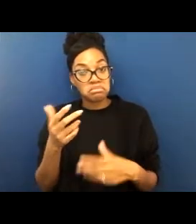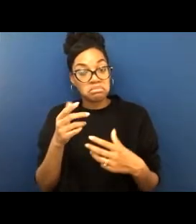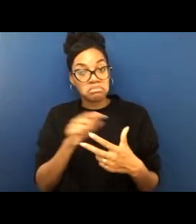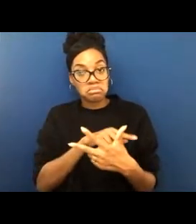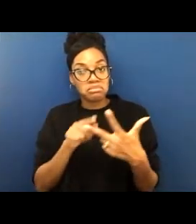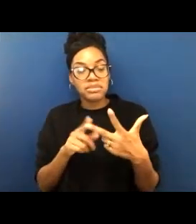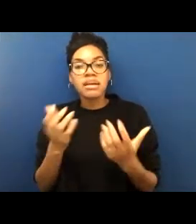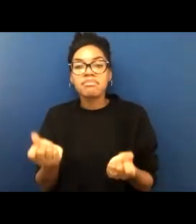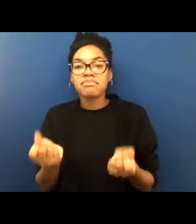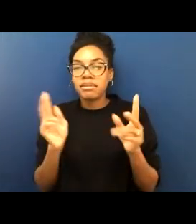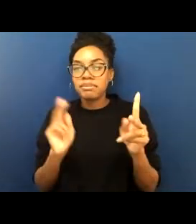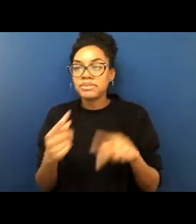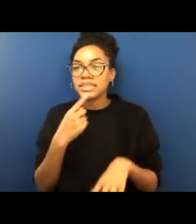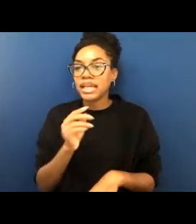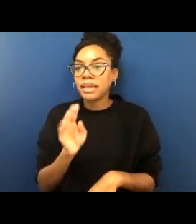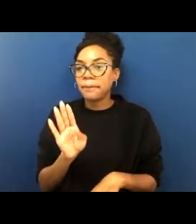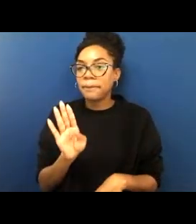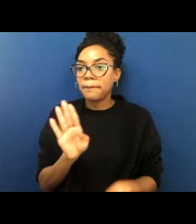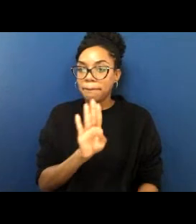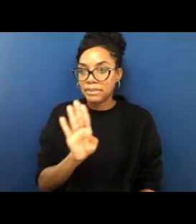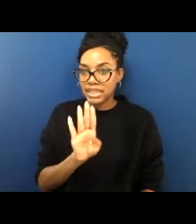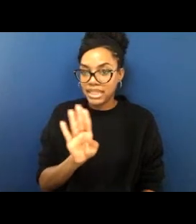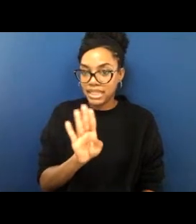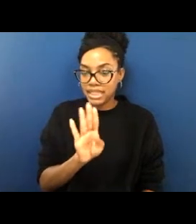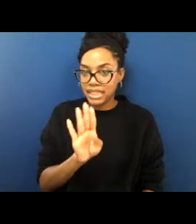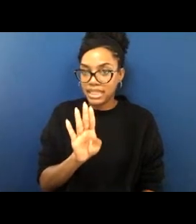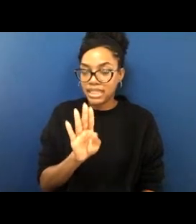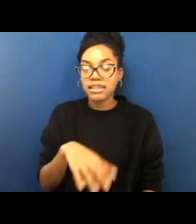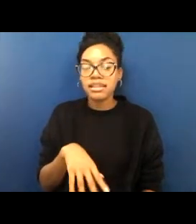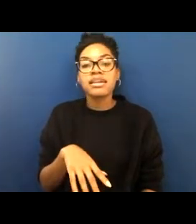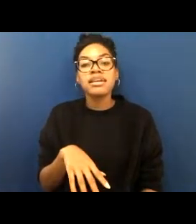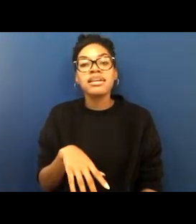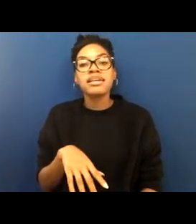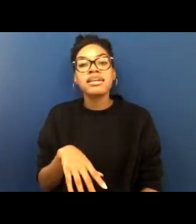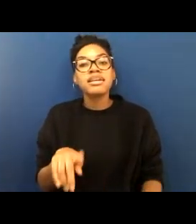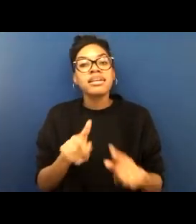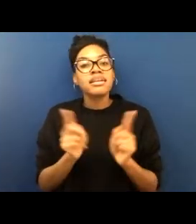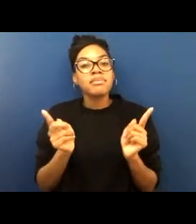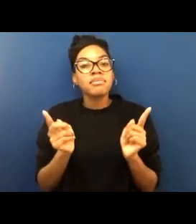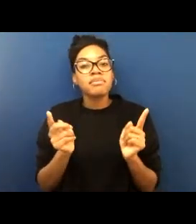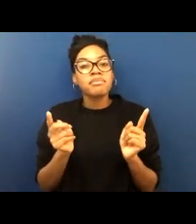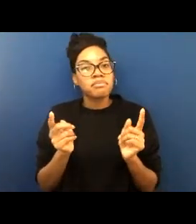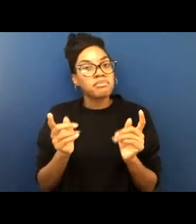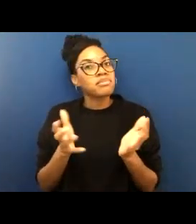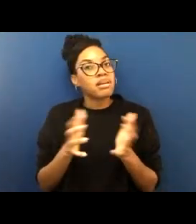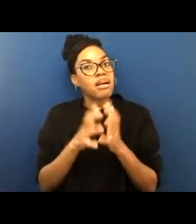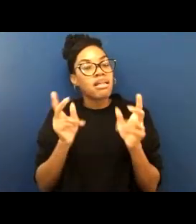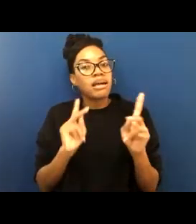A lot of people are saying B, but there's a good combination of different hypotheses